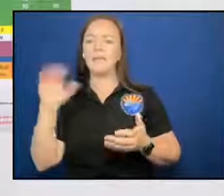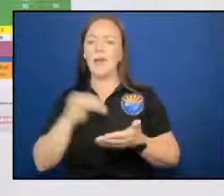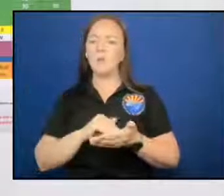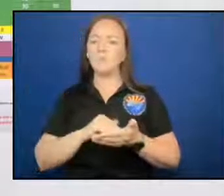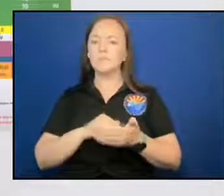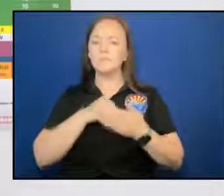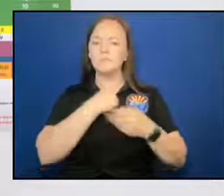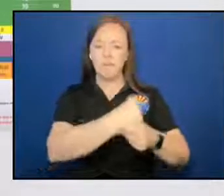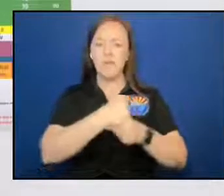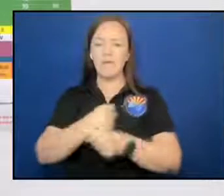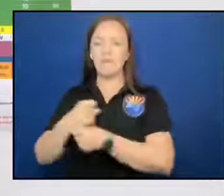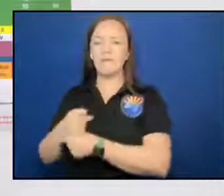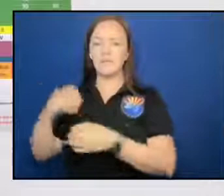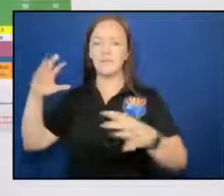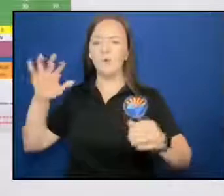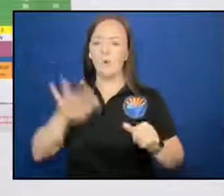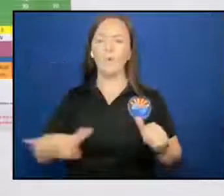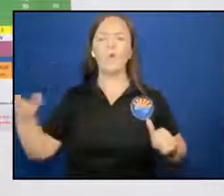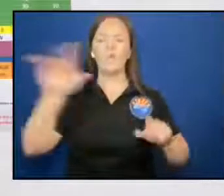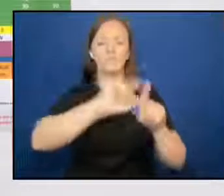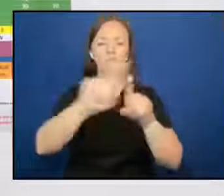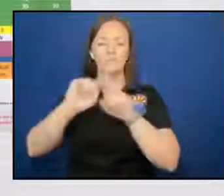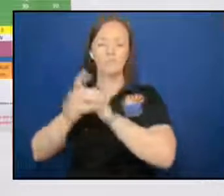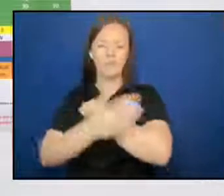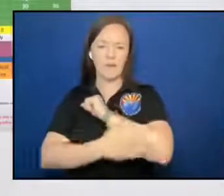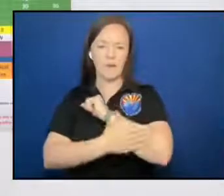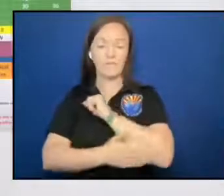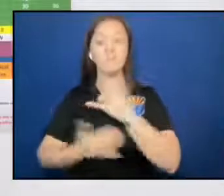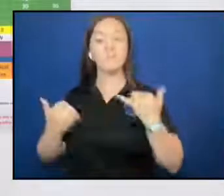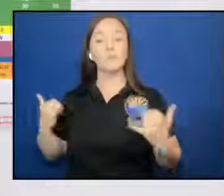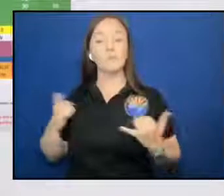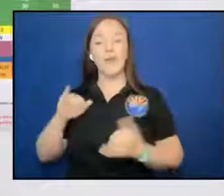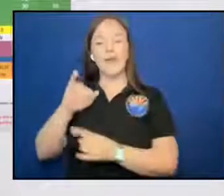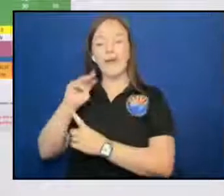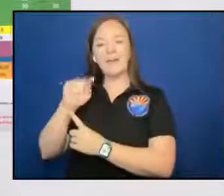A LOT OF HEAVY DEAD DOWN IN THERE AND EVEN DURING THESE